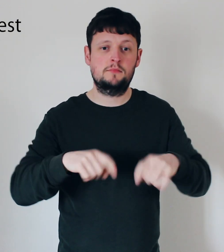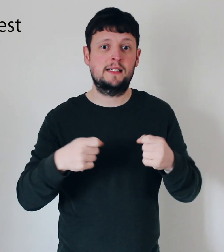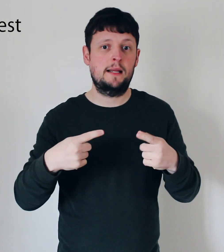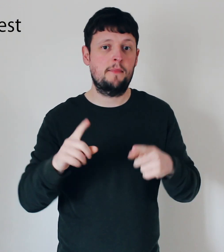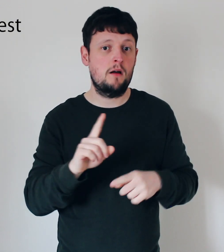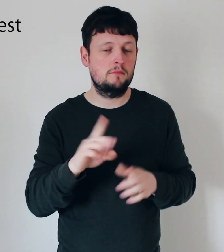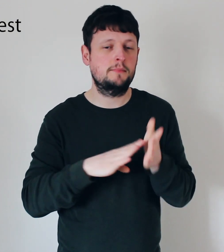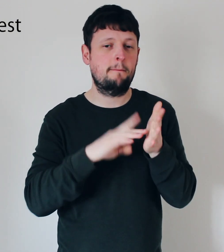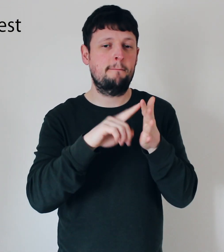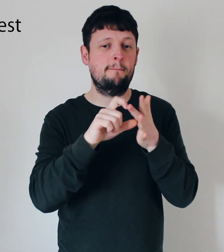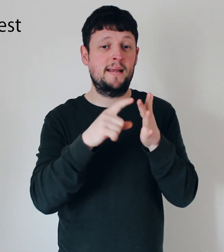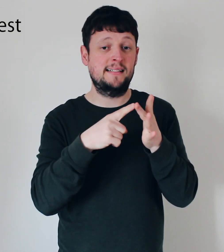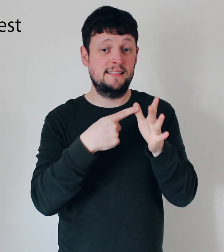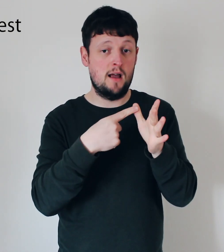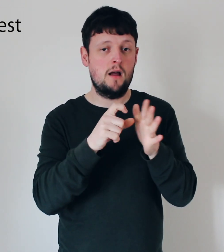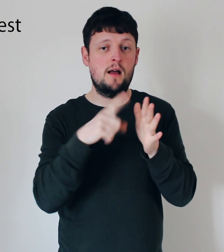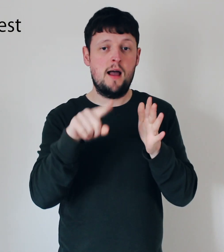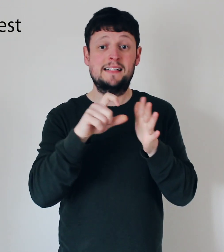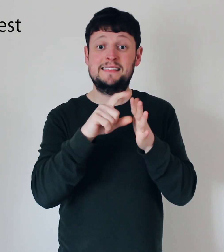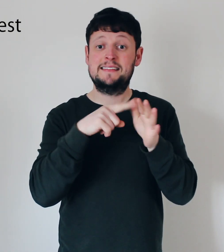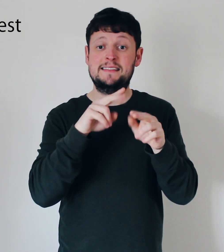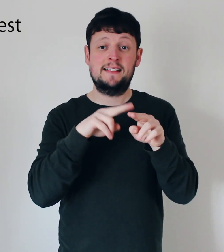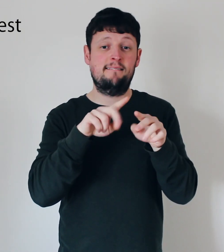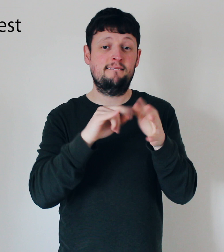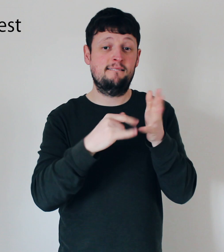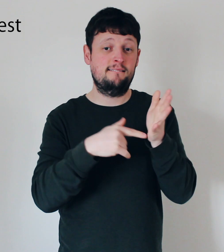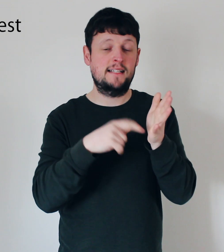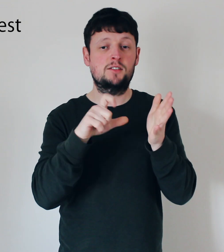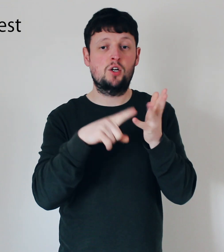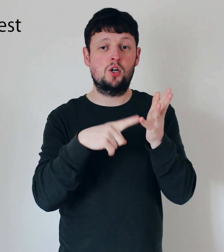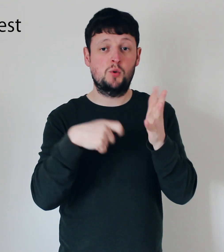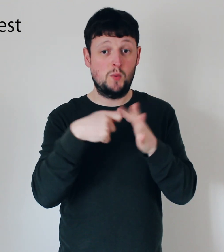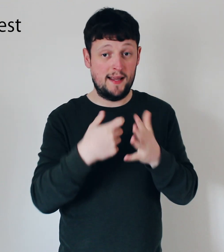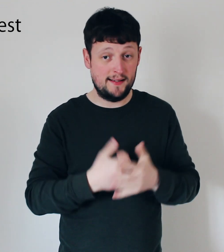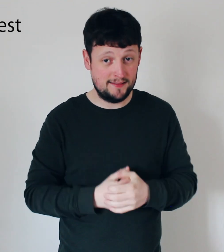Our email address is: media@deaffest.co.uk